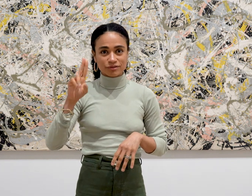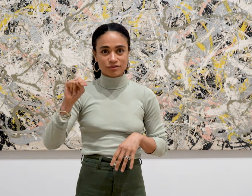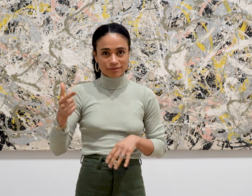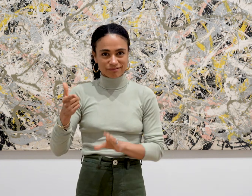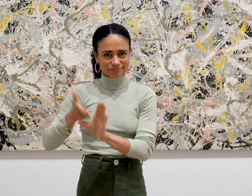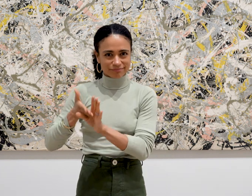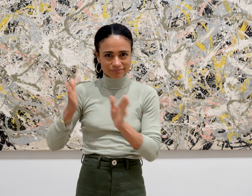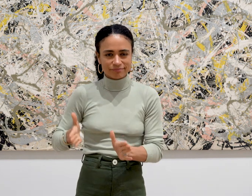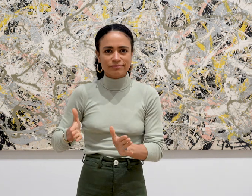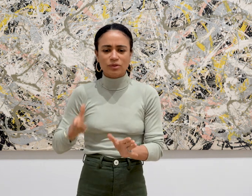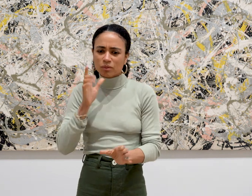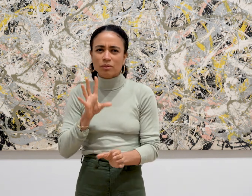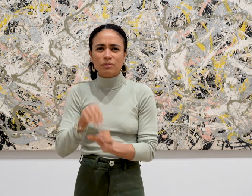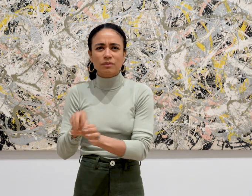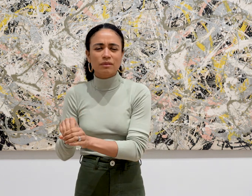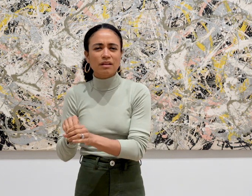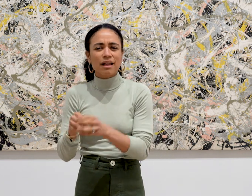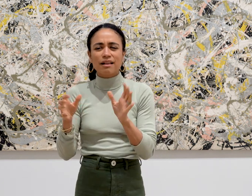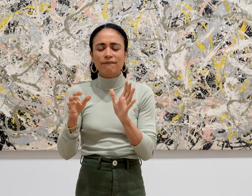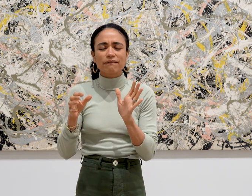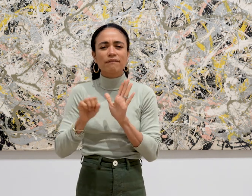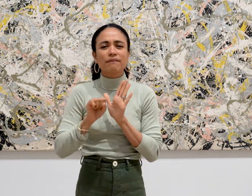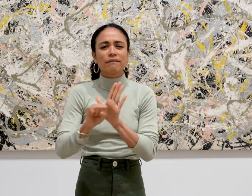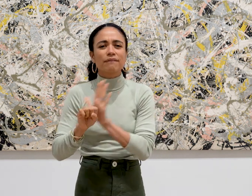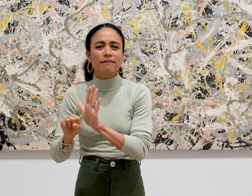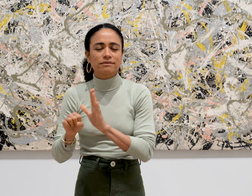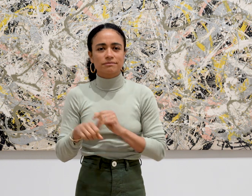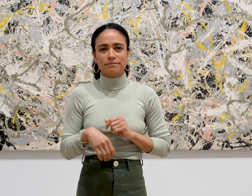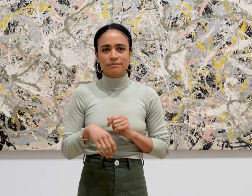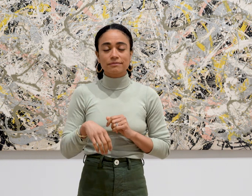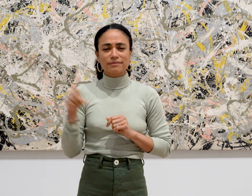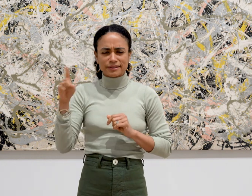who incorporated a lot of symbolism.